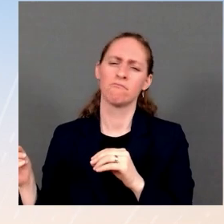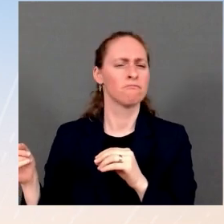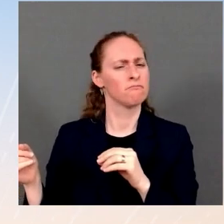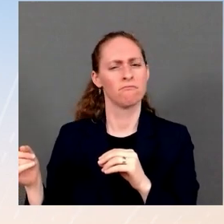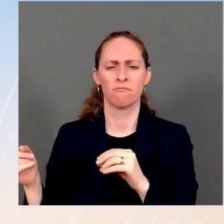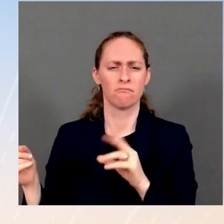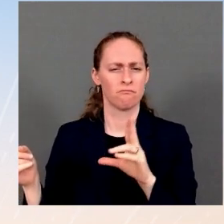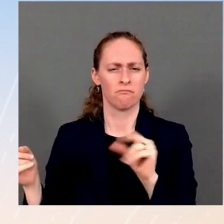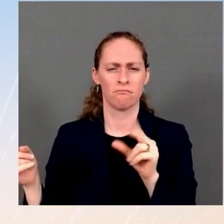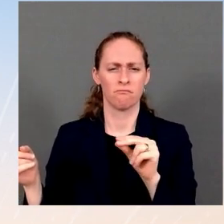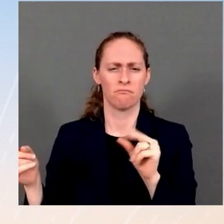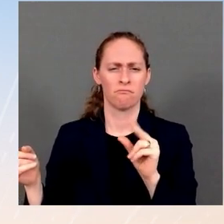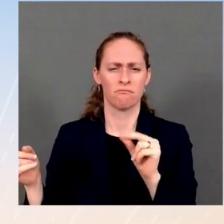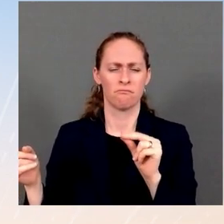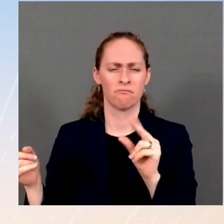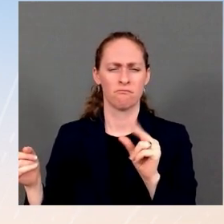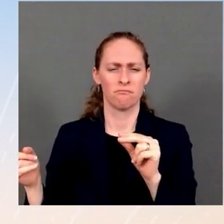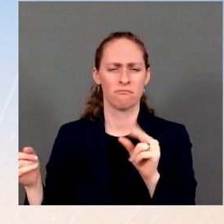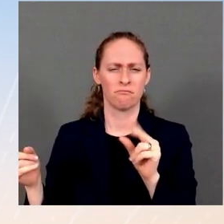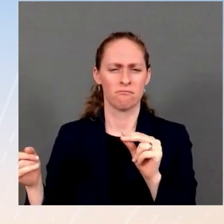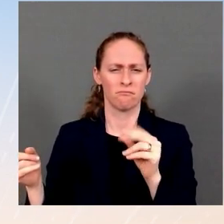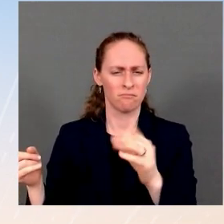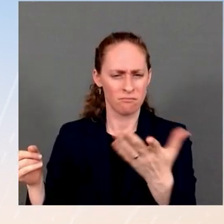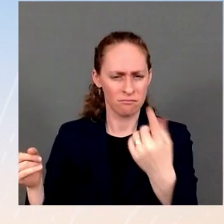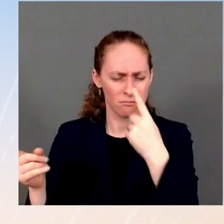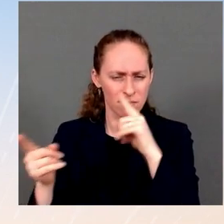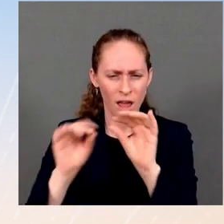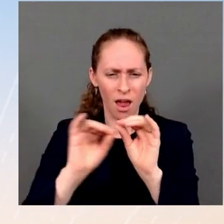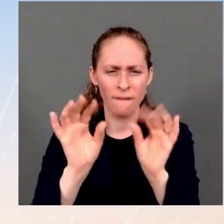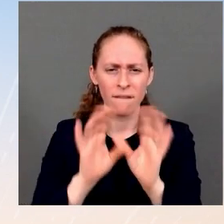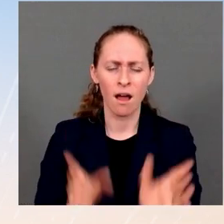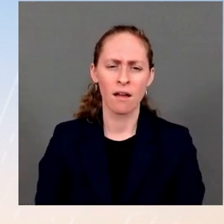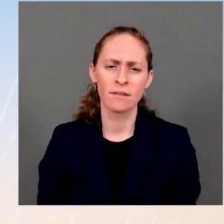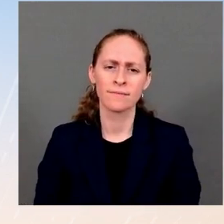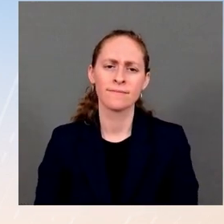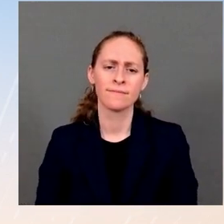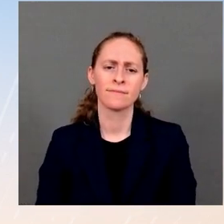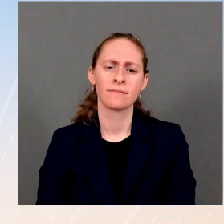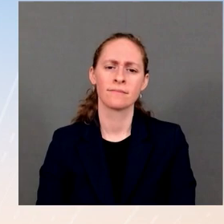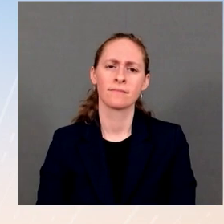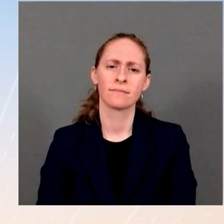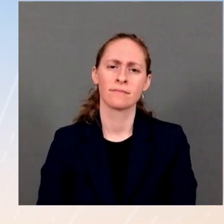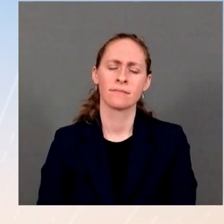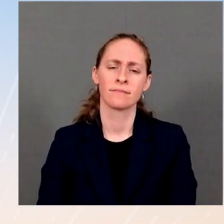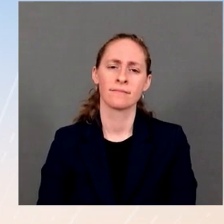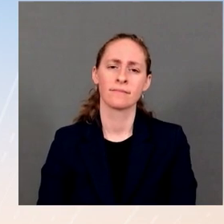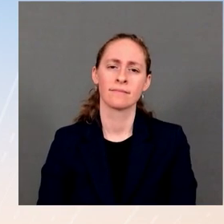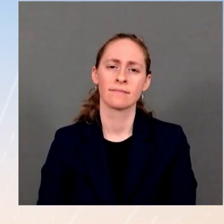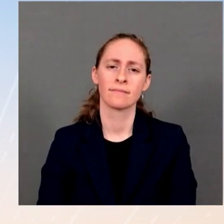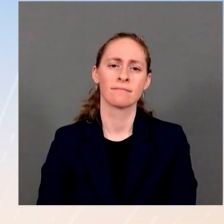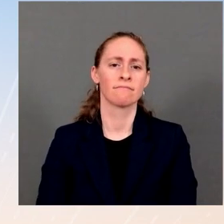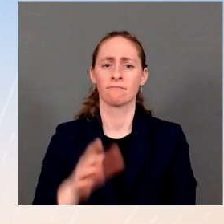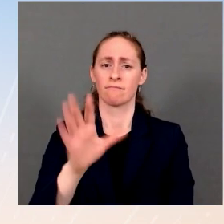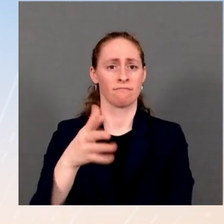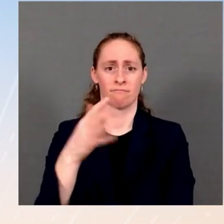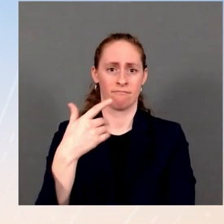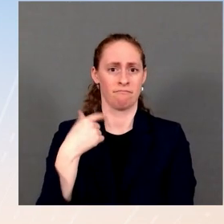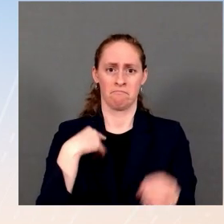and what the President has said himself: that he is planning to run for re-election in 2024. I don't have any more to add to -- The Press: But just be clear, when the President says he plans to run again,